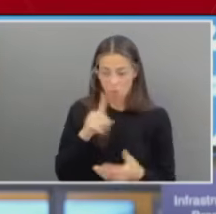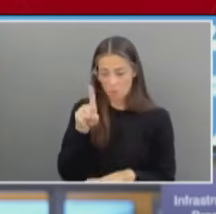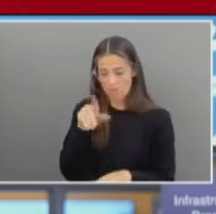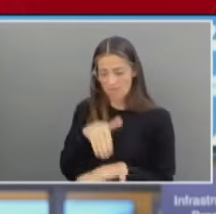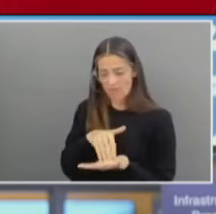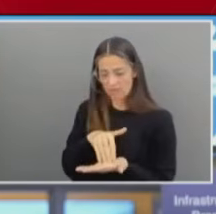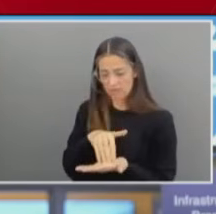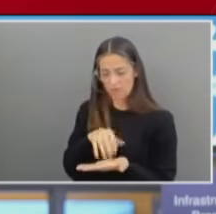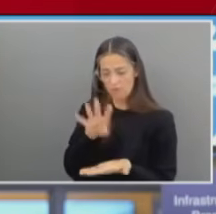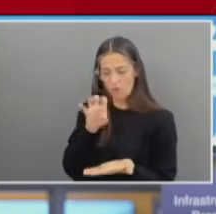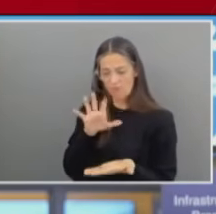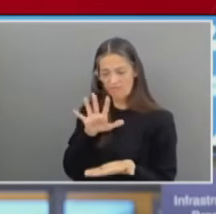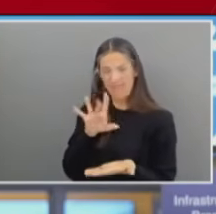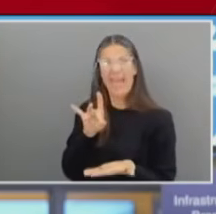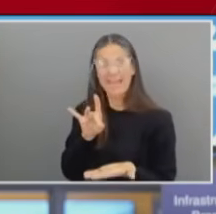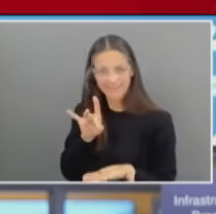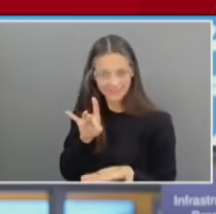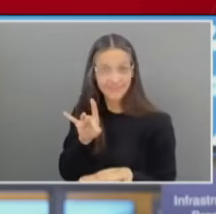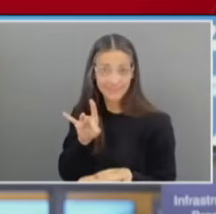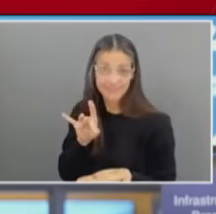AS THE GOVERNOR SAID.